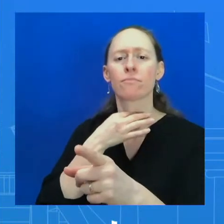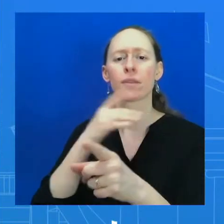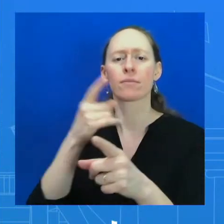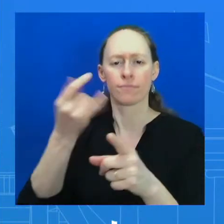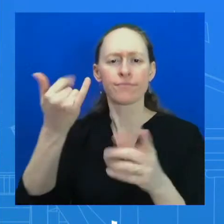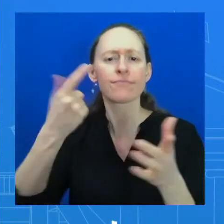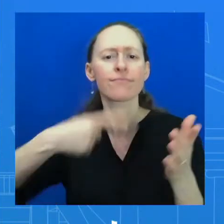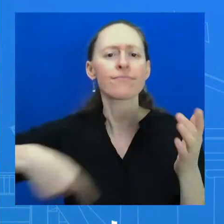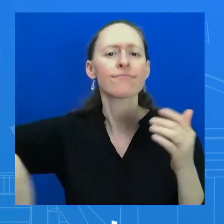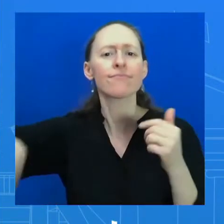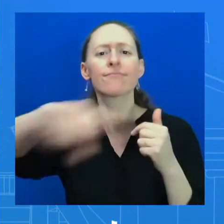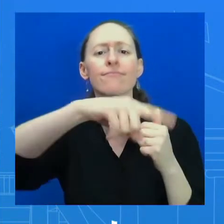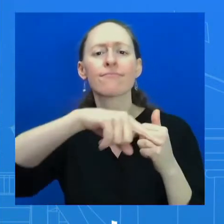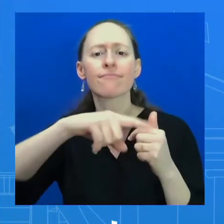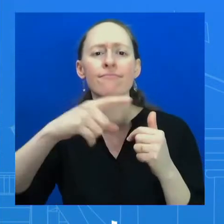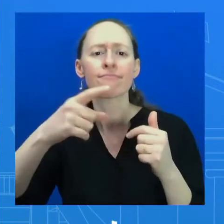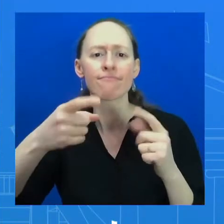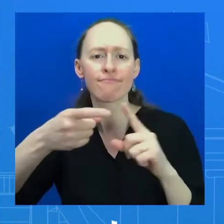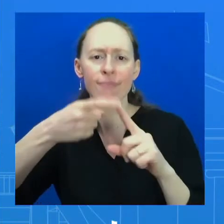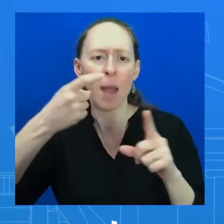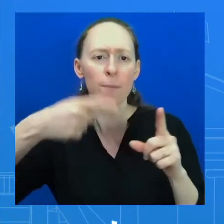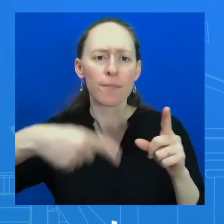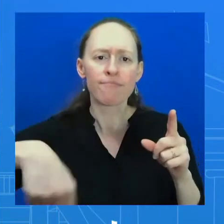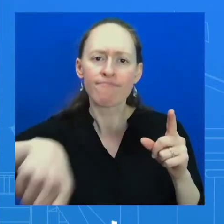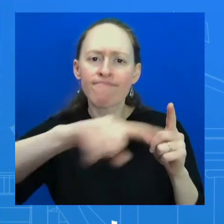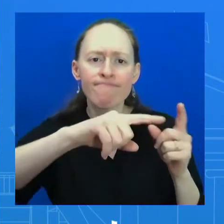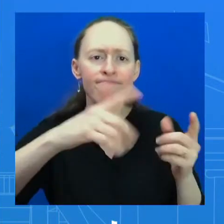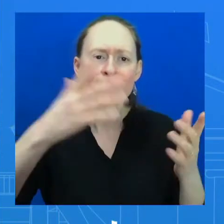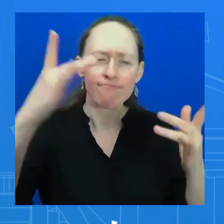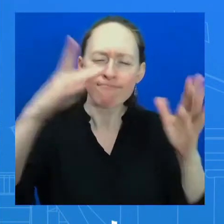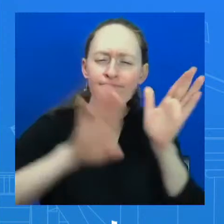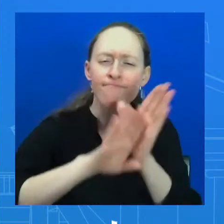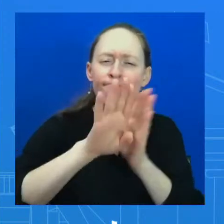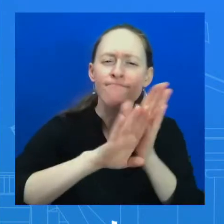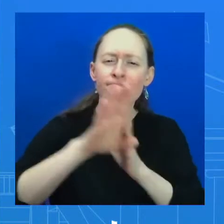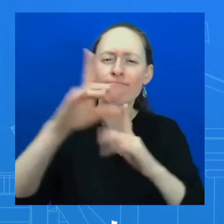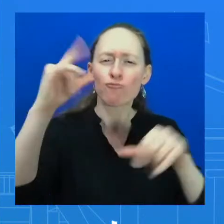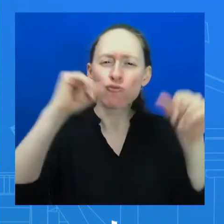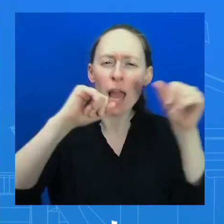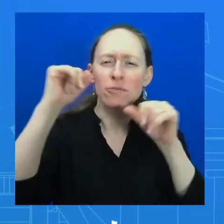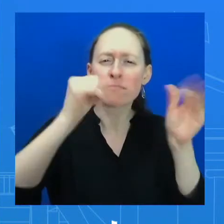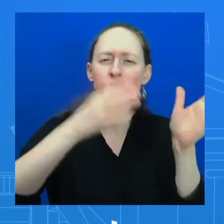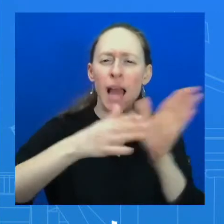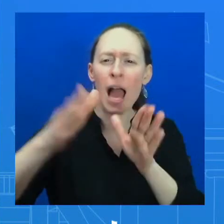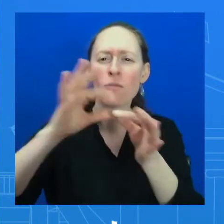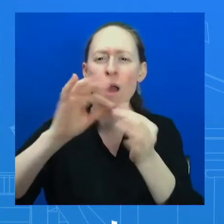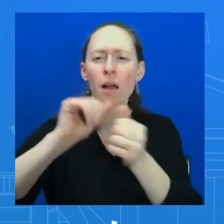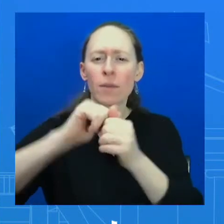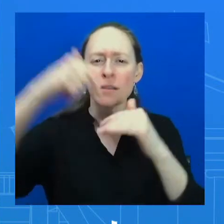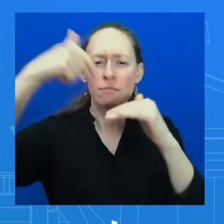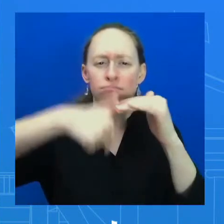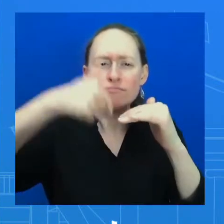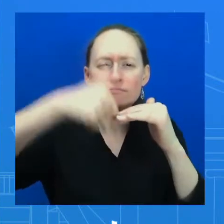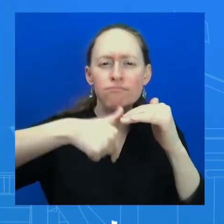to try and help with the Putin price hike a few years ago, said you were going to refill it, but now it doesn't seem like that's happening. Why?